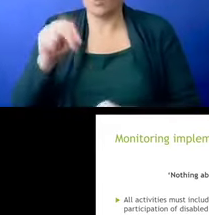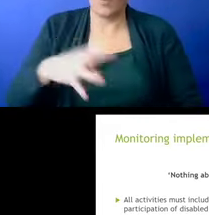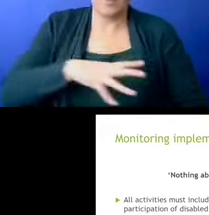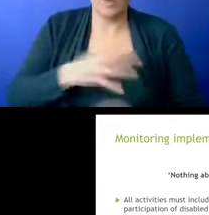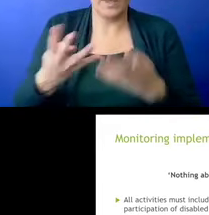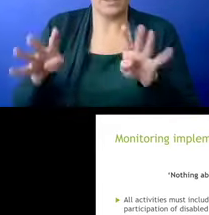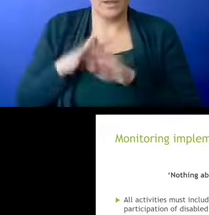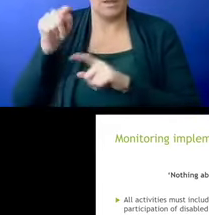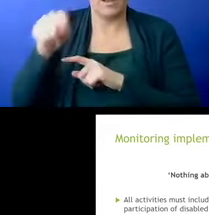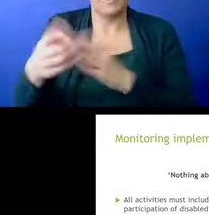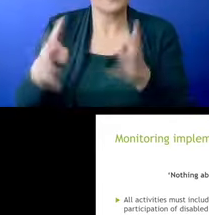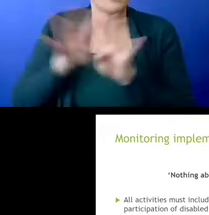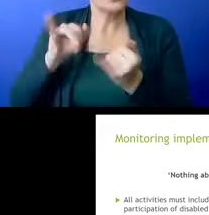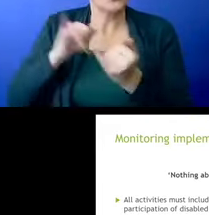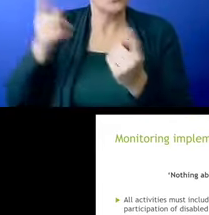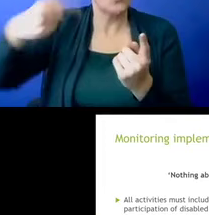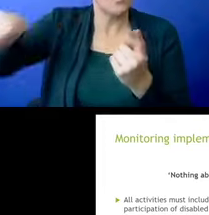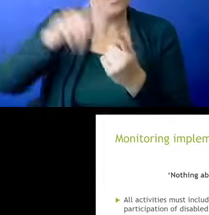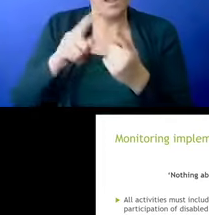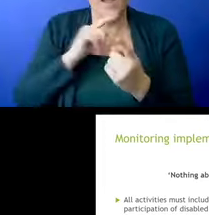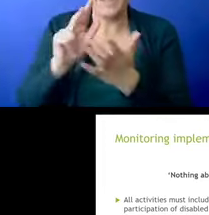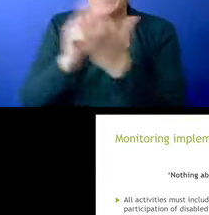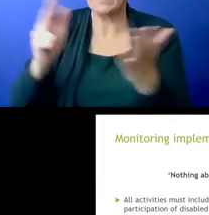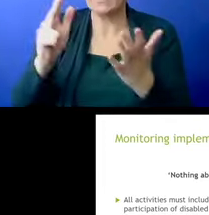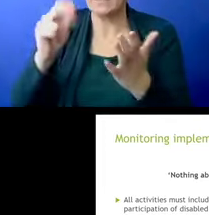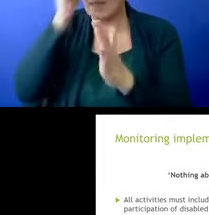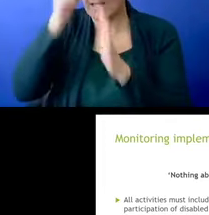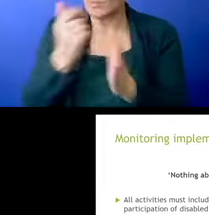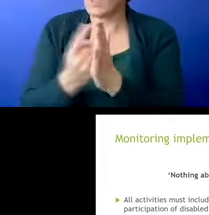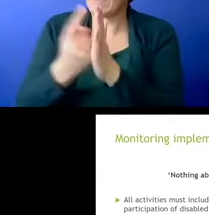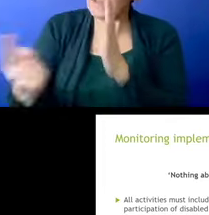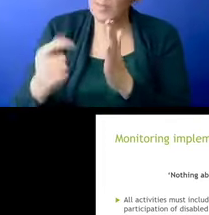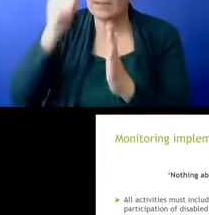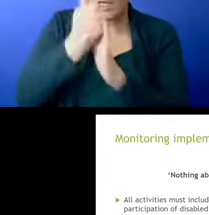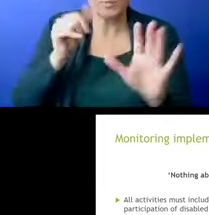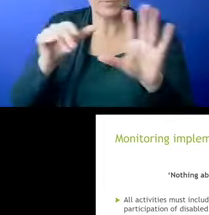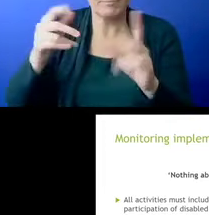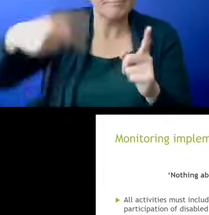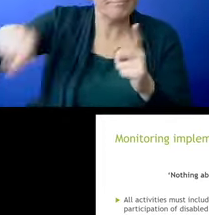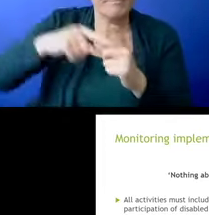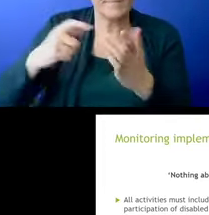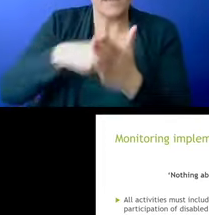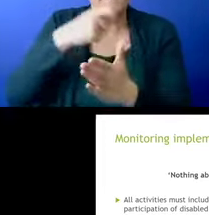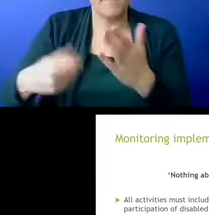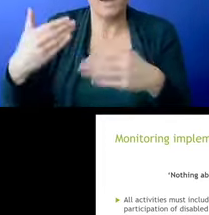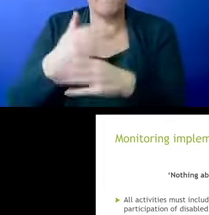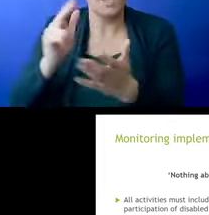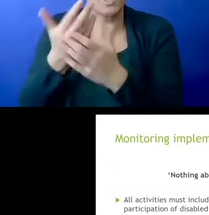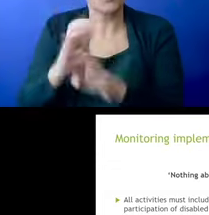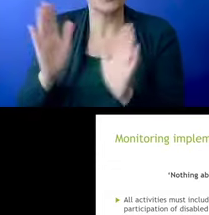This is composed of 18 independent experts, elected by countries who have ratified the Convention.